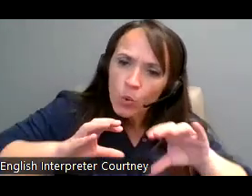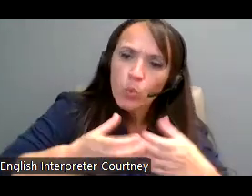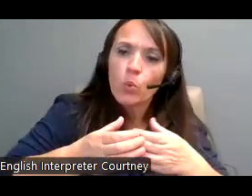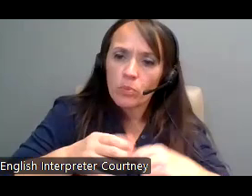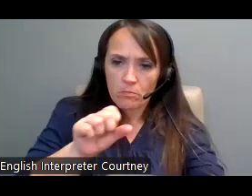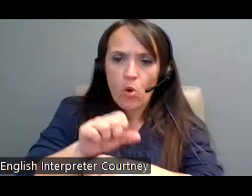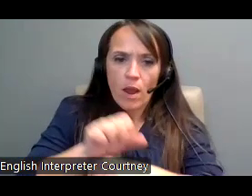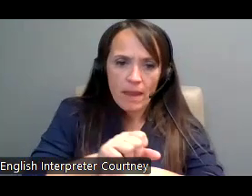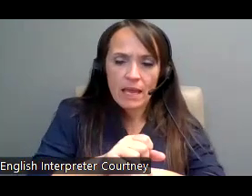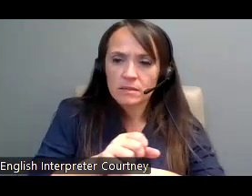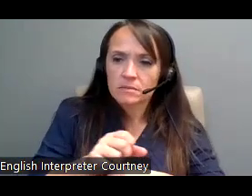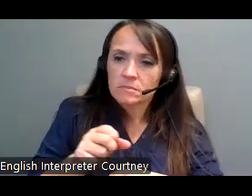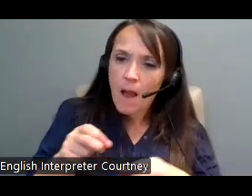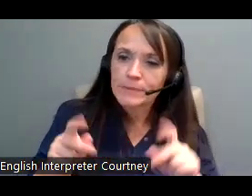individual employment does require the individual does get to and from their job. MAGGIE KNOWLES: